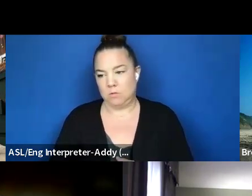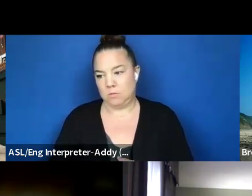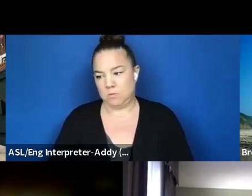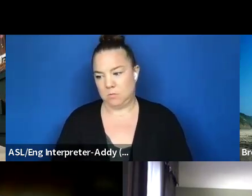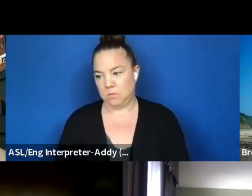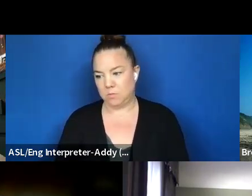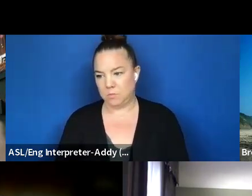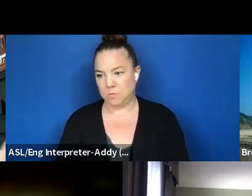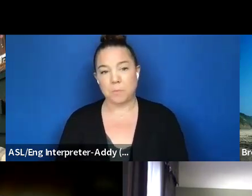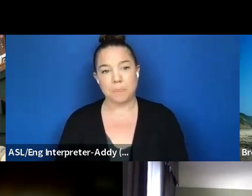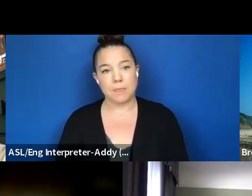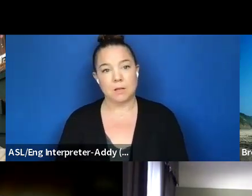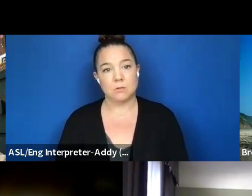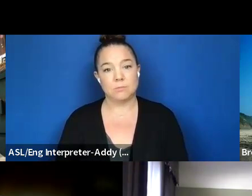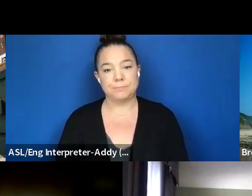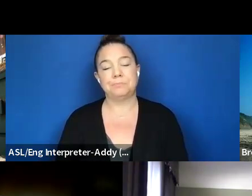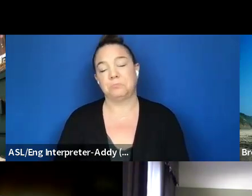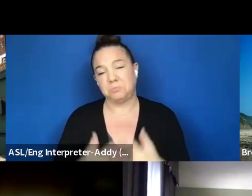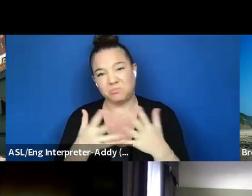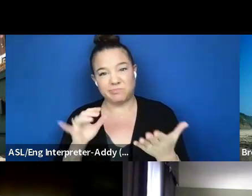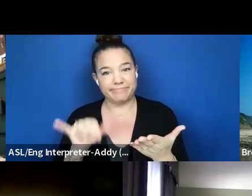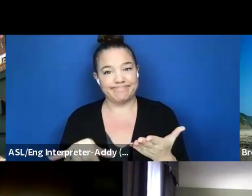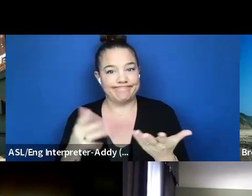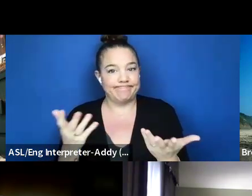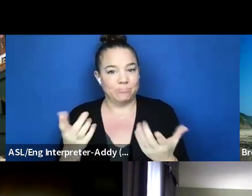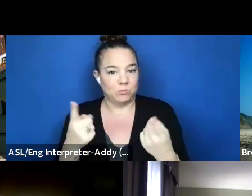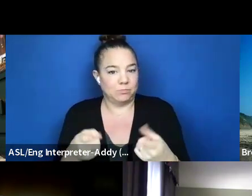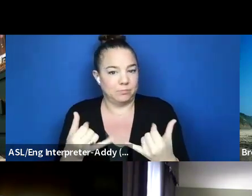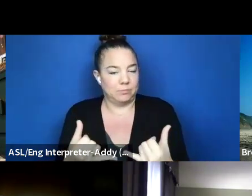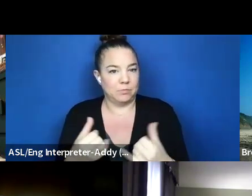Adeleigh Belyeu: That's kind of where we are that Charlotte Wood would build